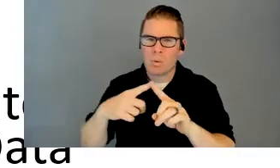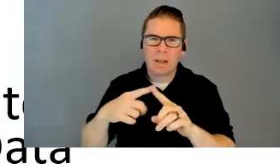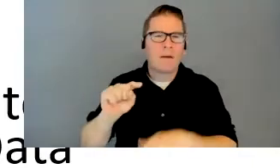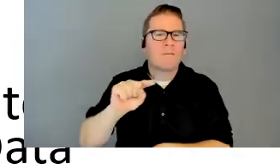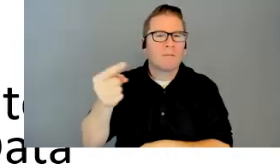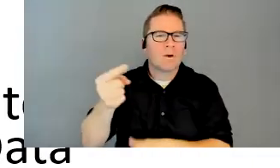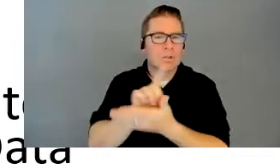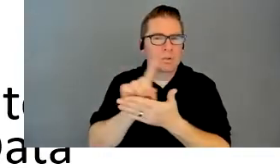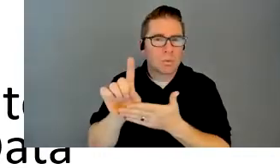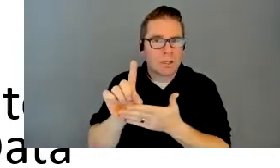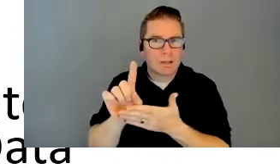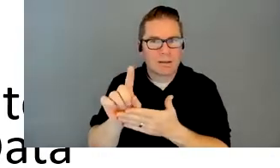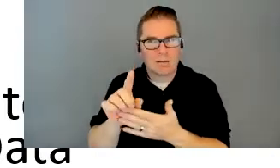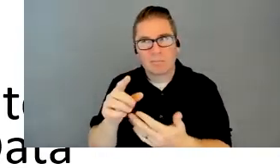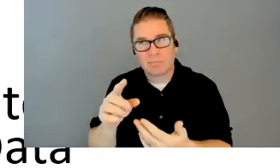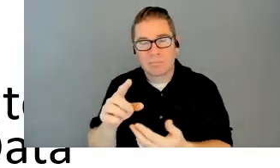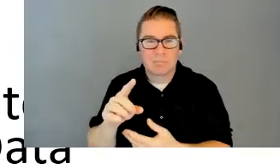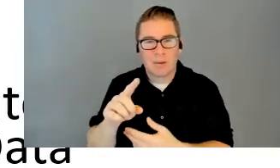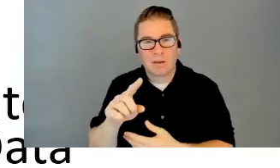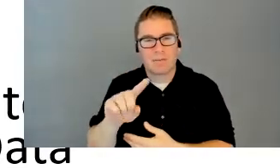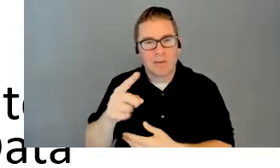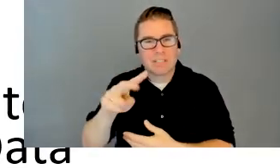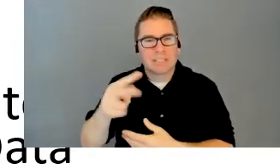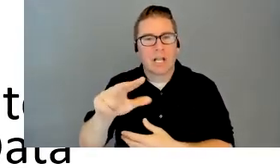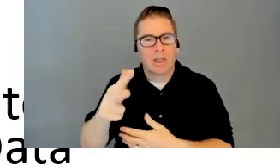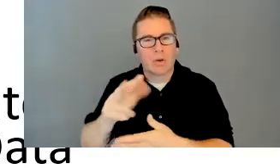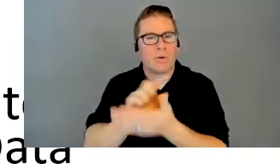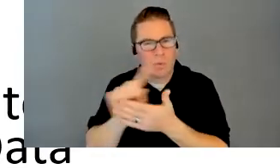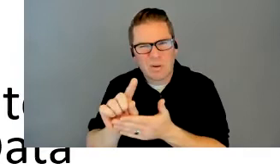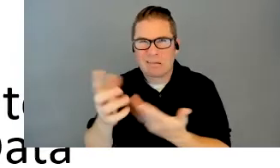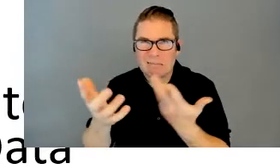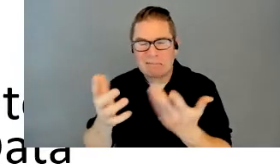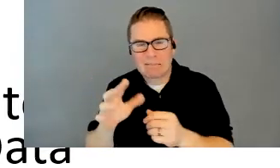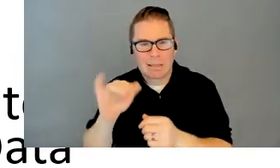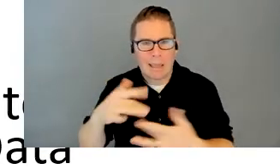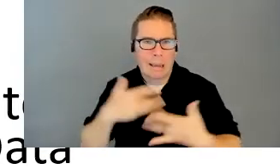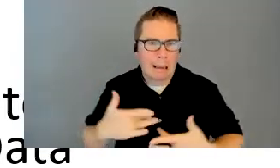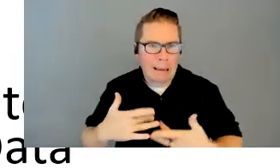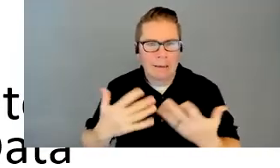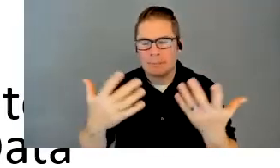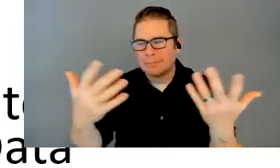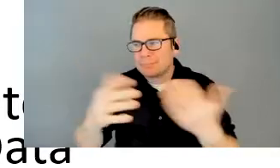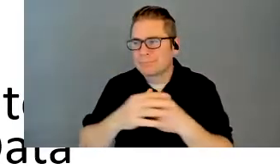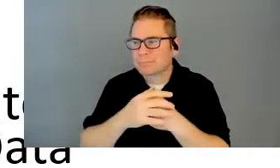and say the first two, two or three weeks of class. But this just I see every time I see this slide,